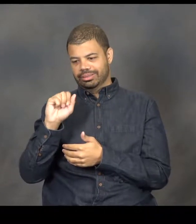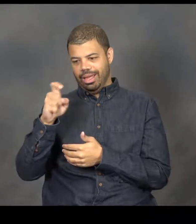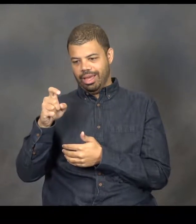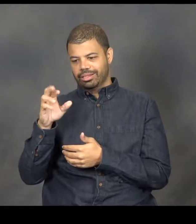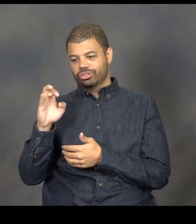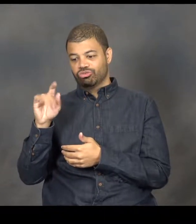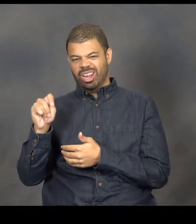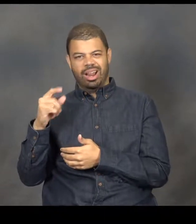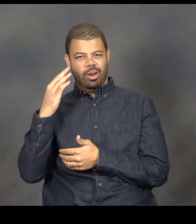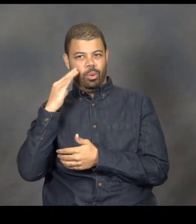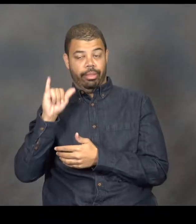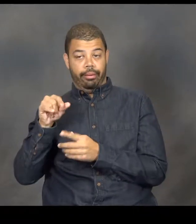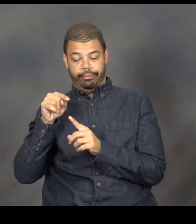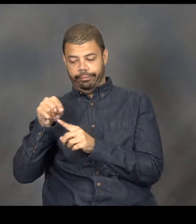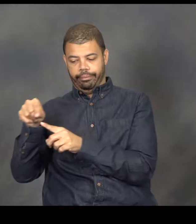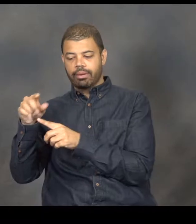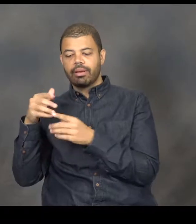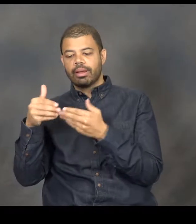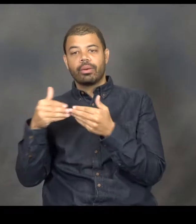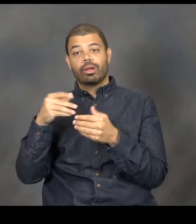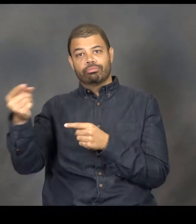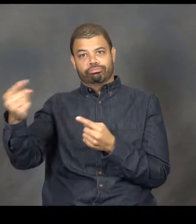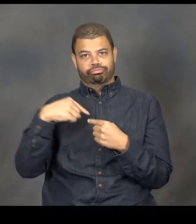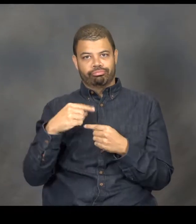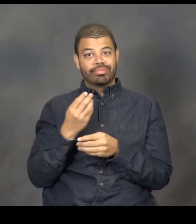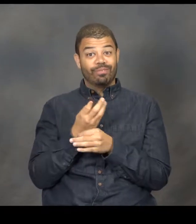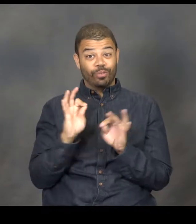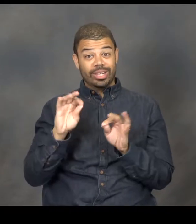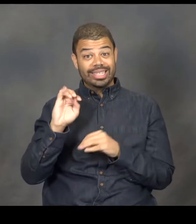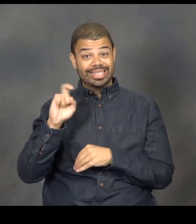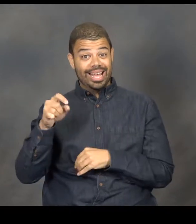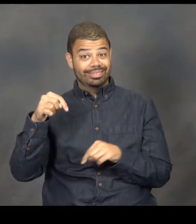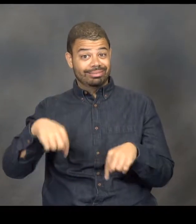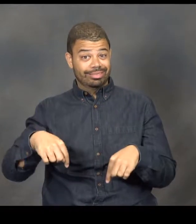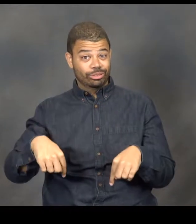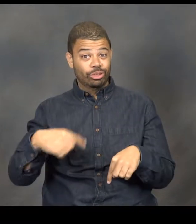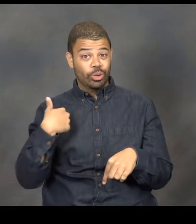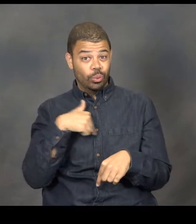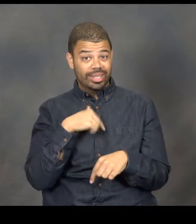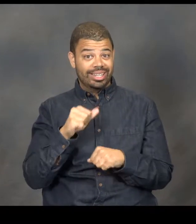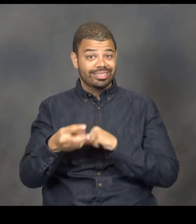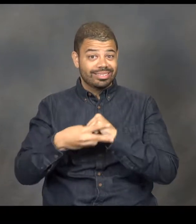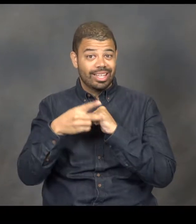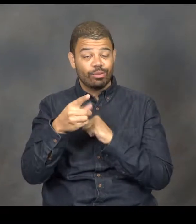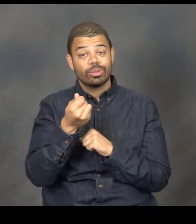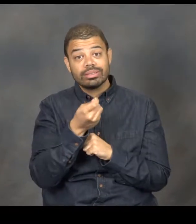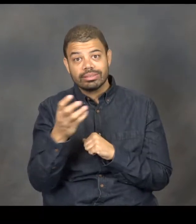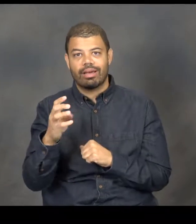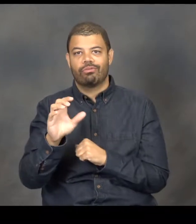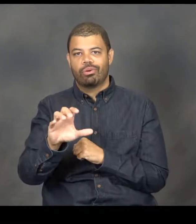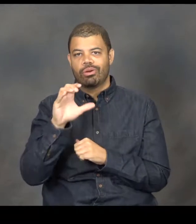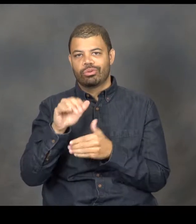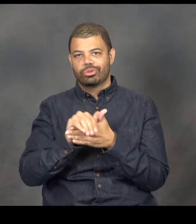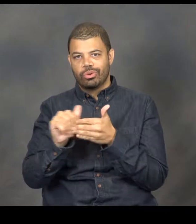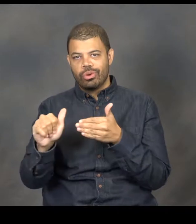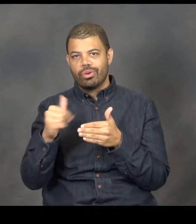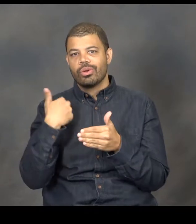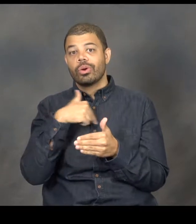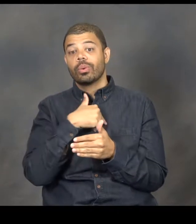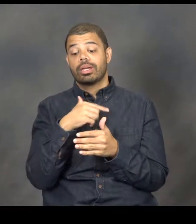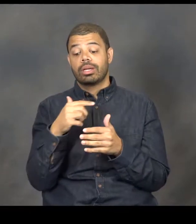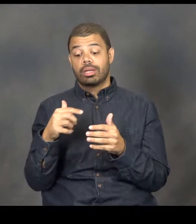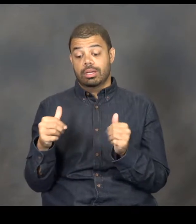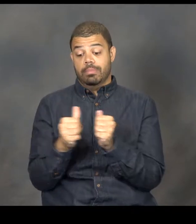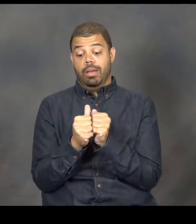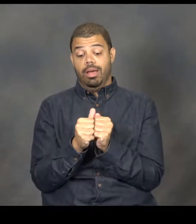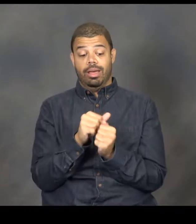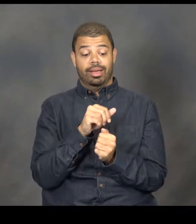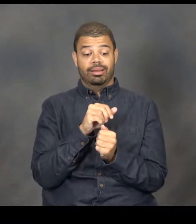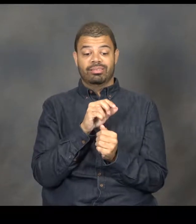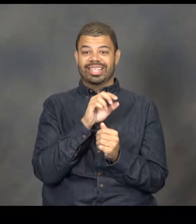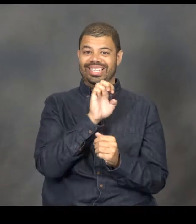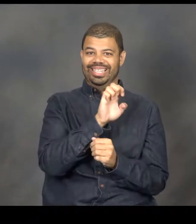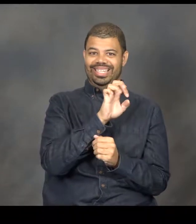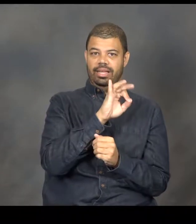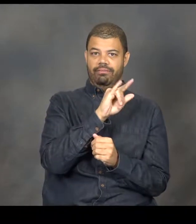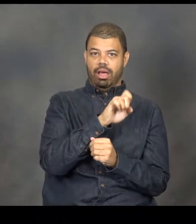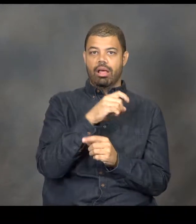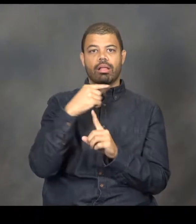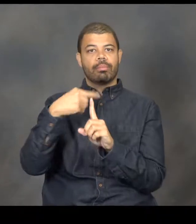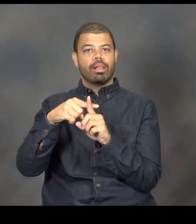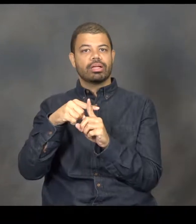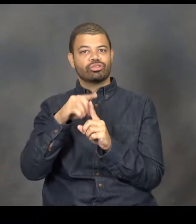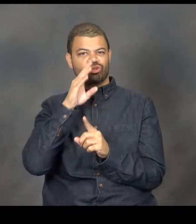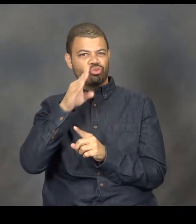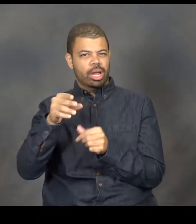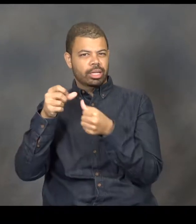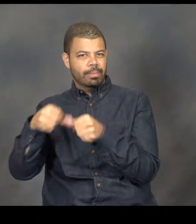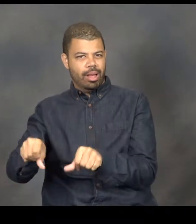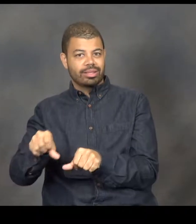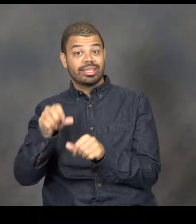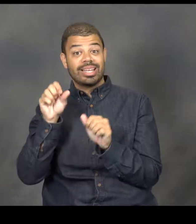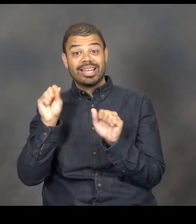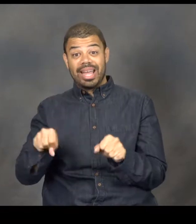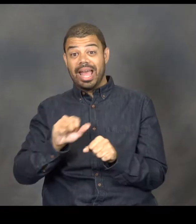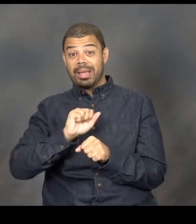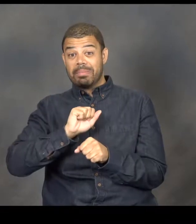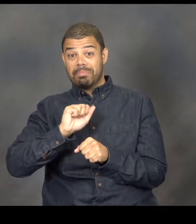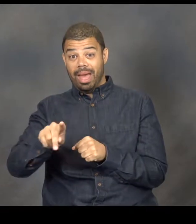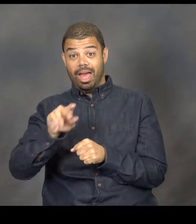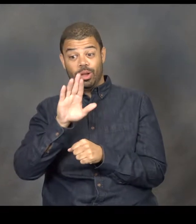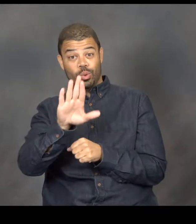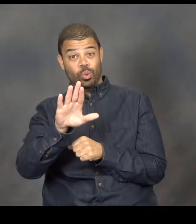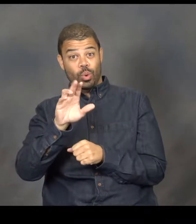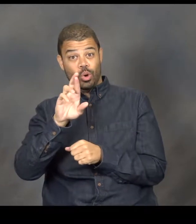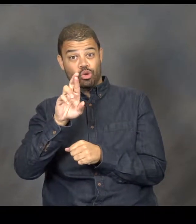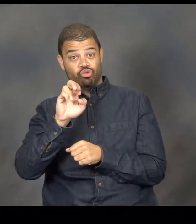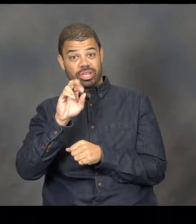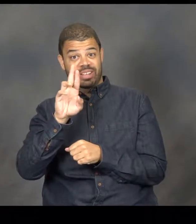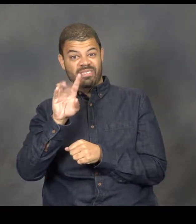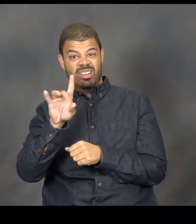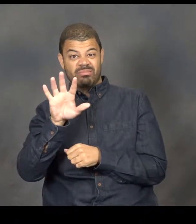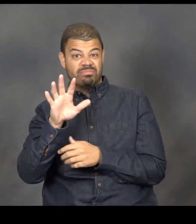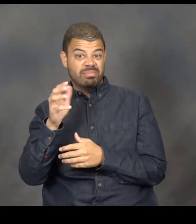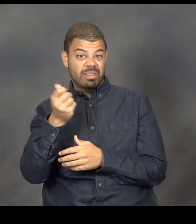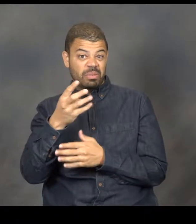which runs from the end of January until tax day.